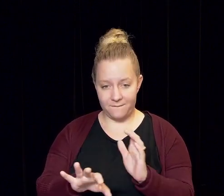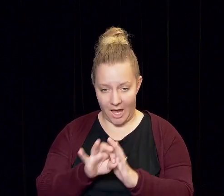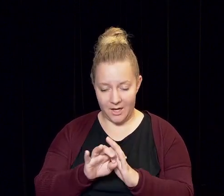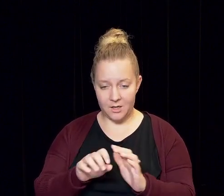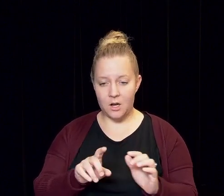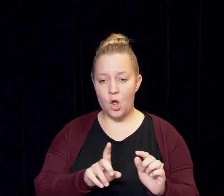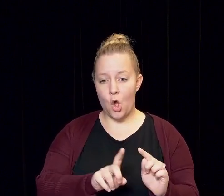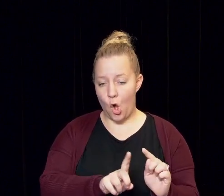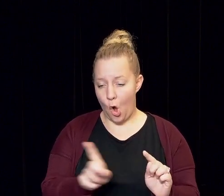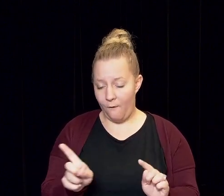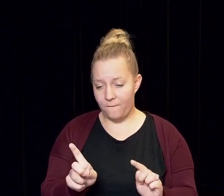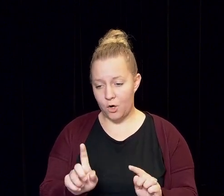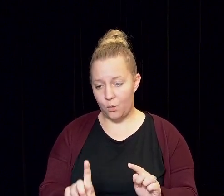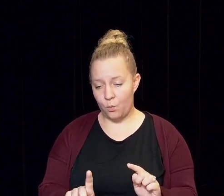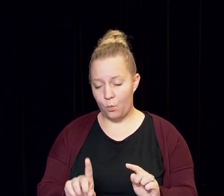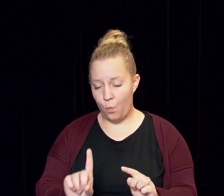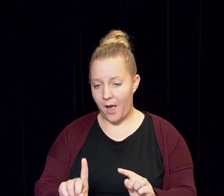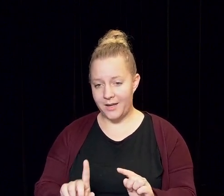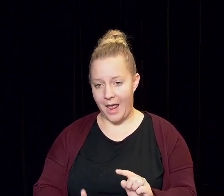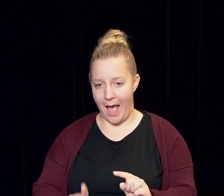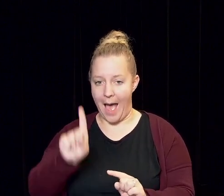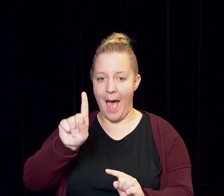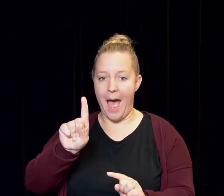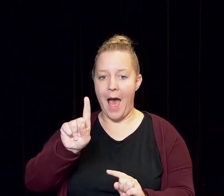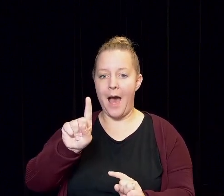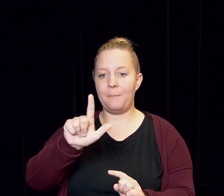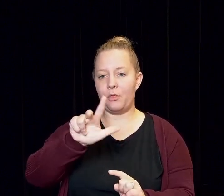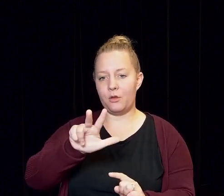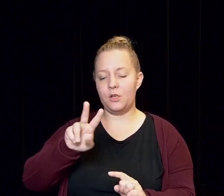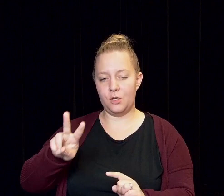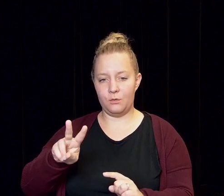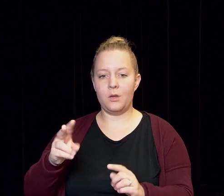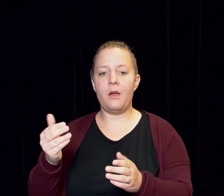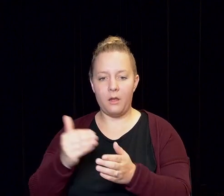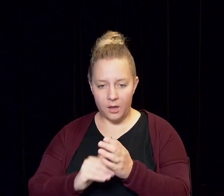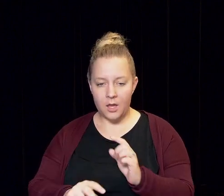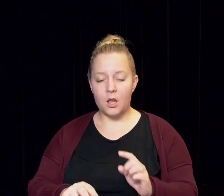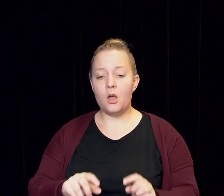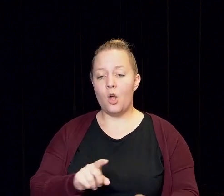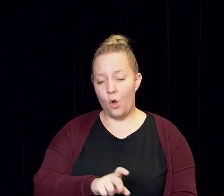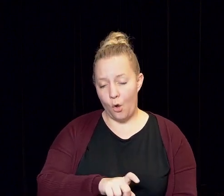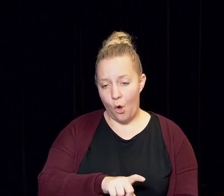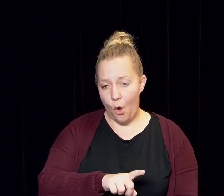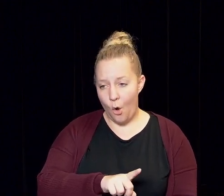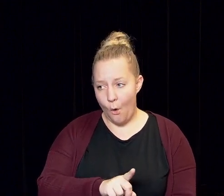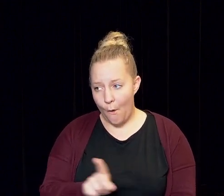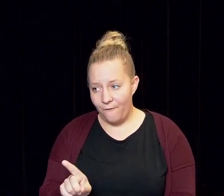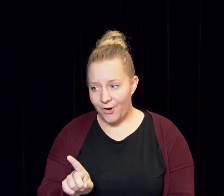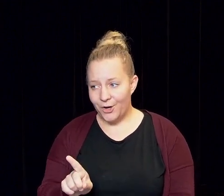up to the 32, over 2, up to the 40. And you keep doing it just like that for each one. Again, we